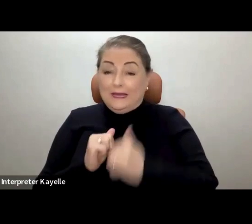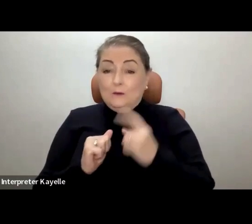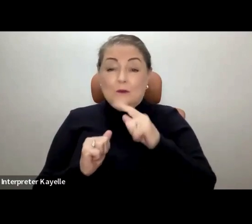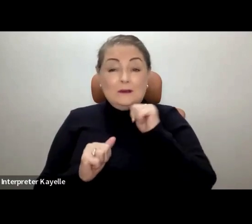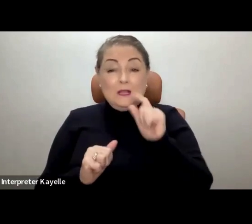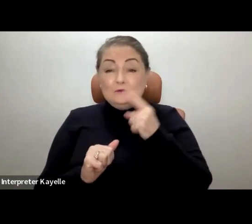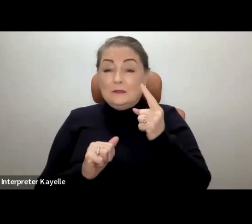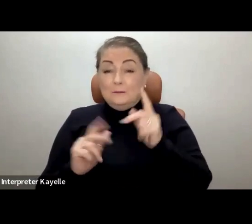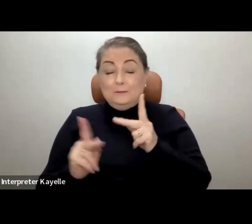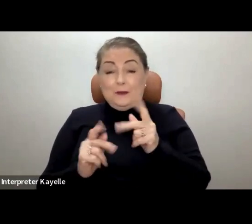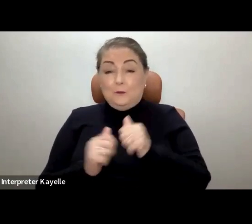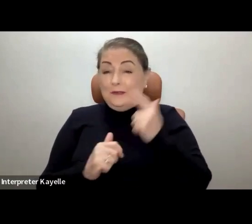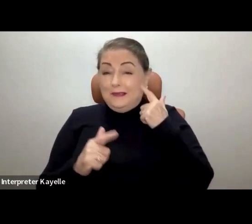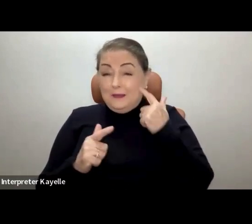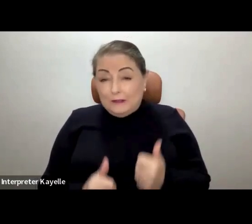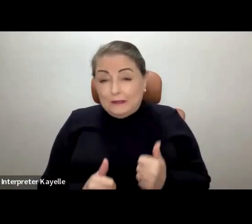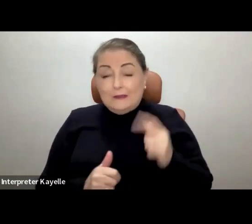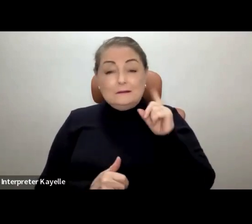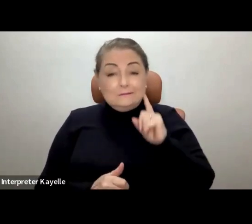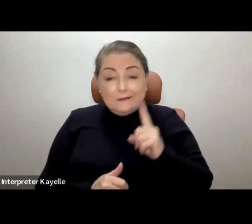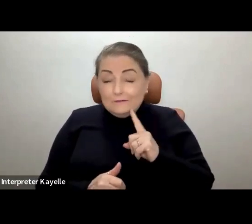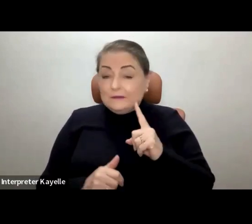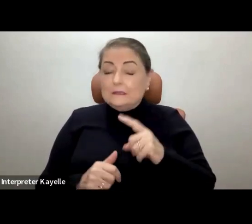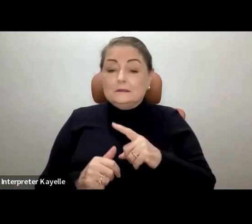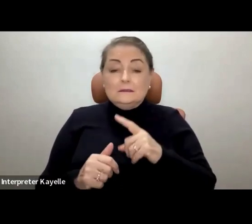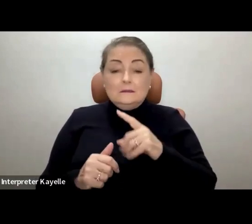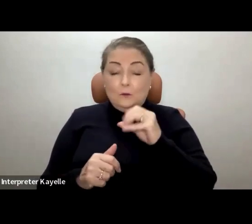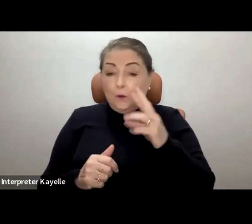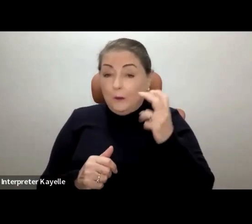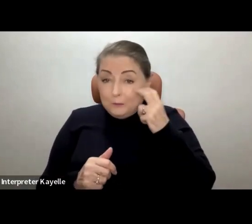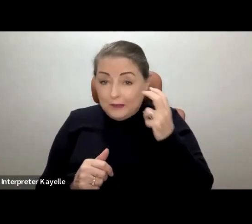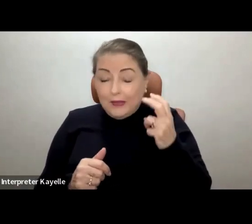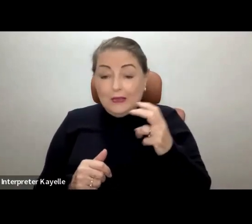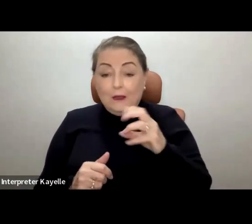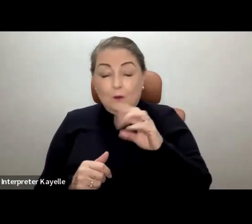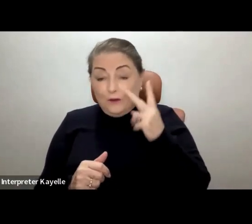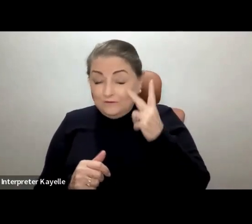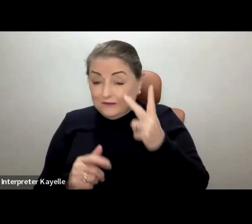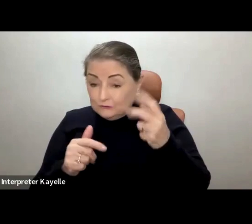with hearing loss deafness or, or blind or visual loss, or